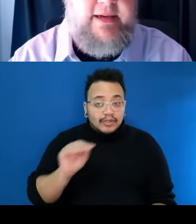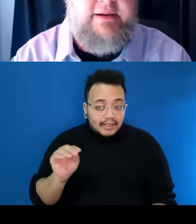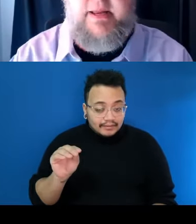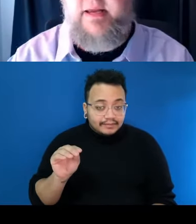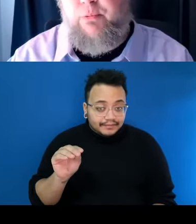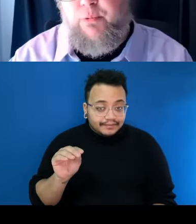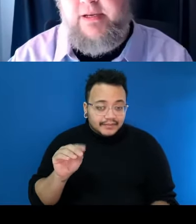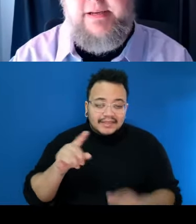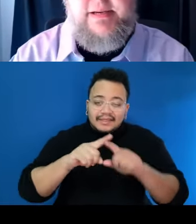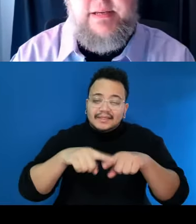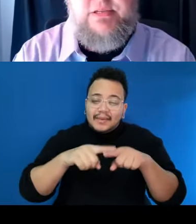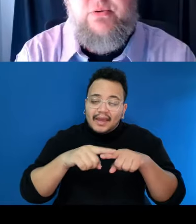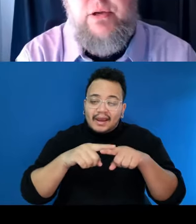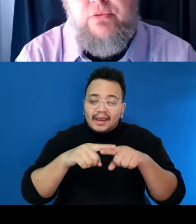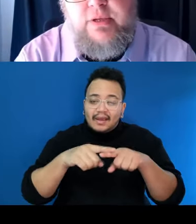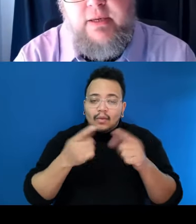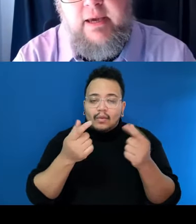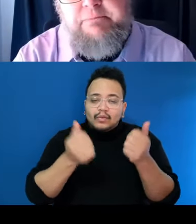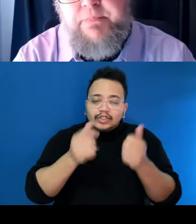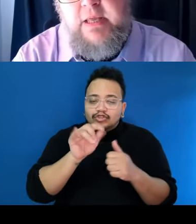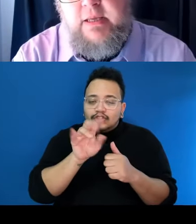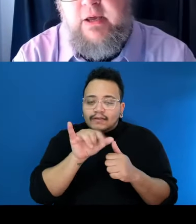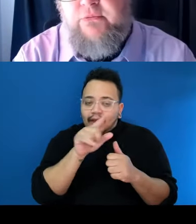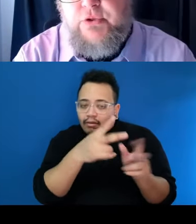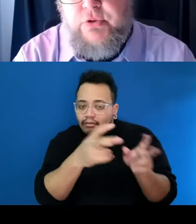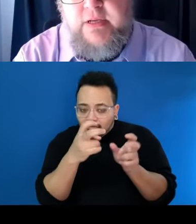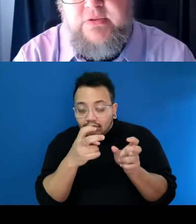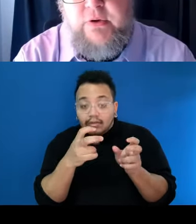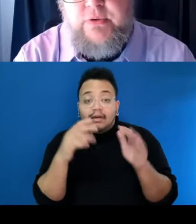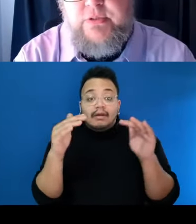again, depending on what survey you're looking at. And for trans folks,